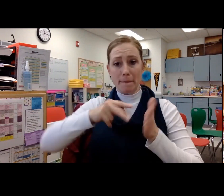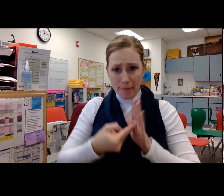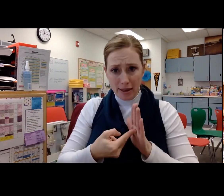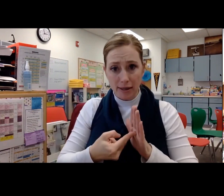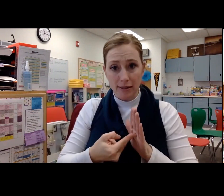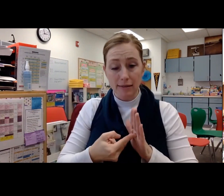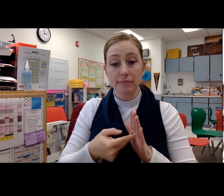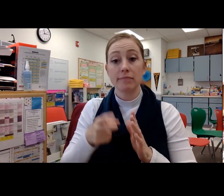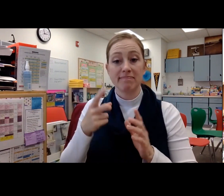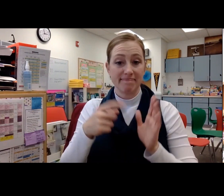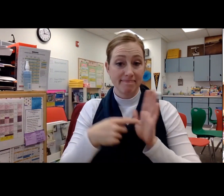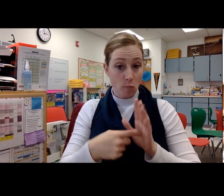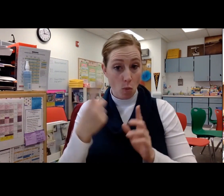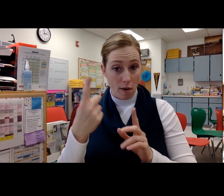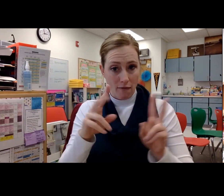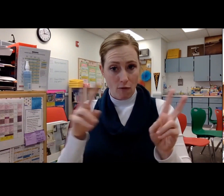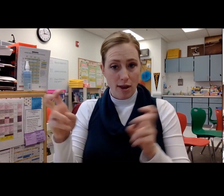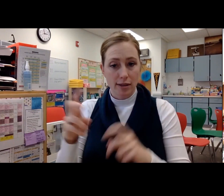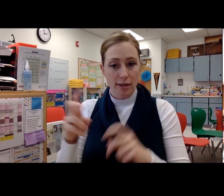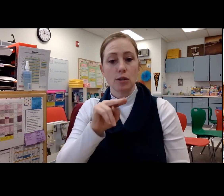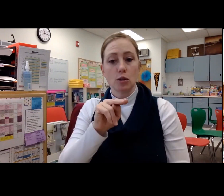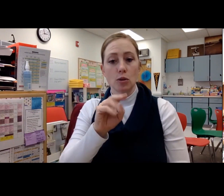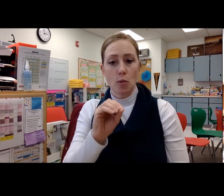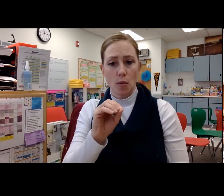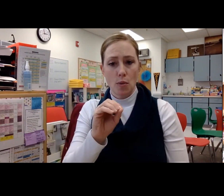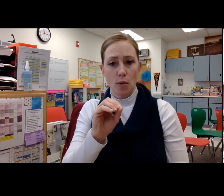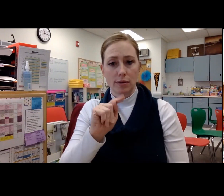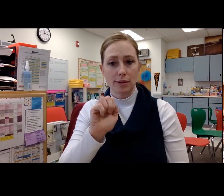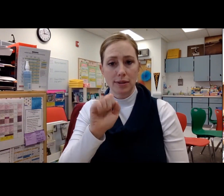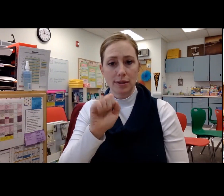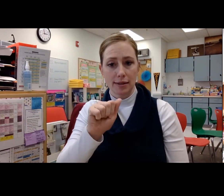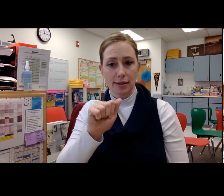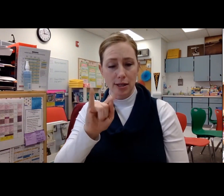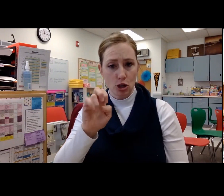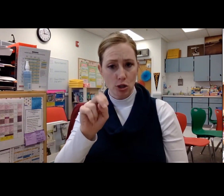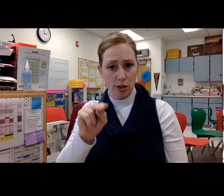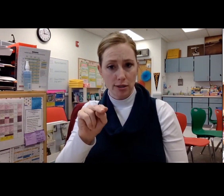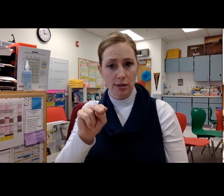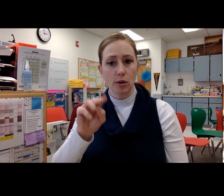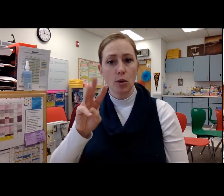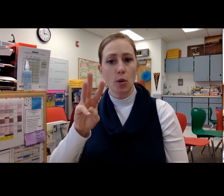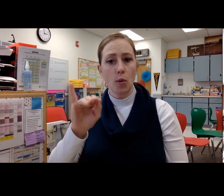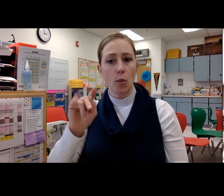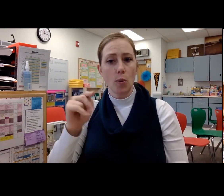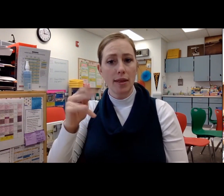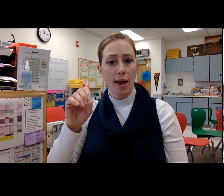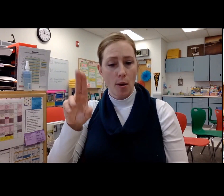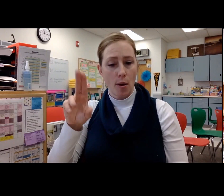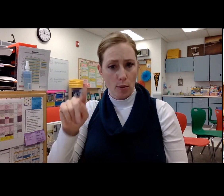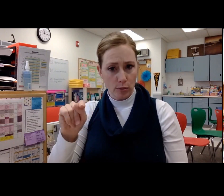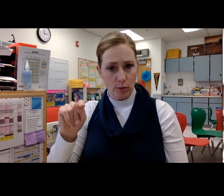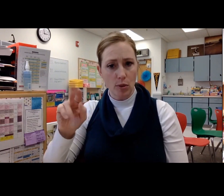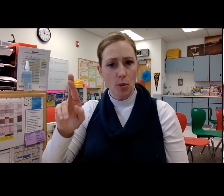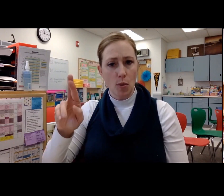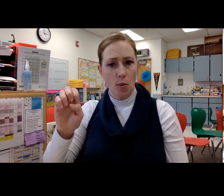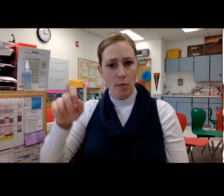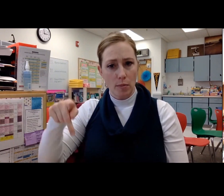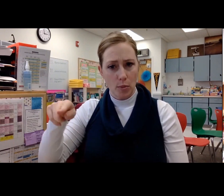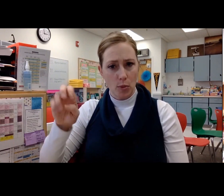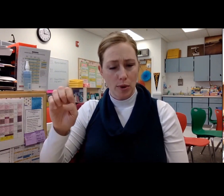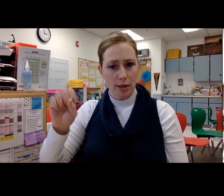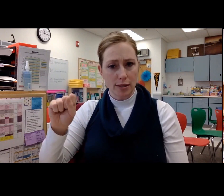to help the kids understand the meaning. One is no taxation without representation.